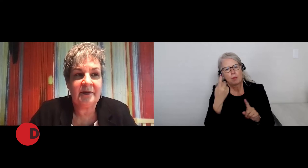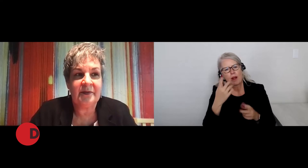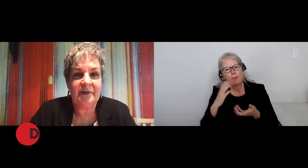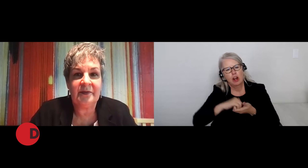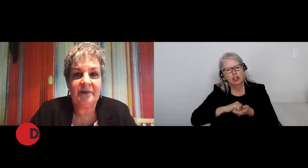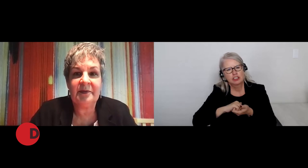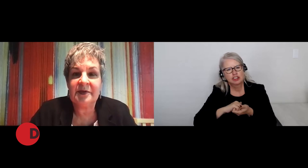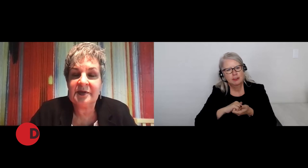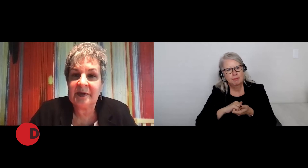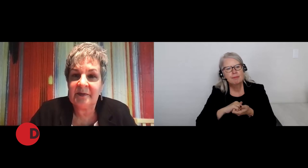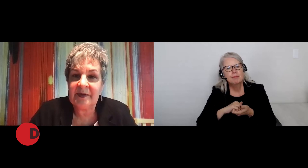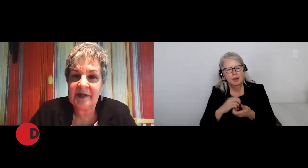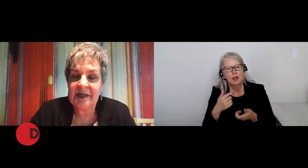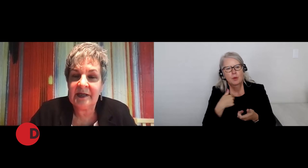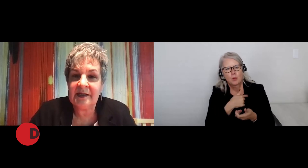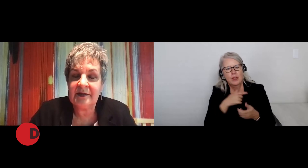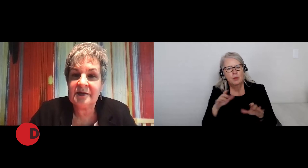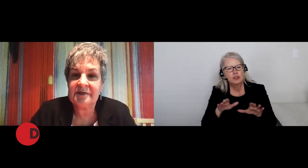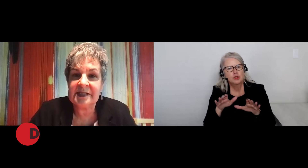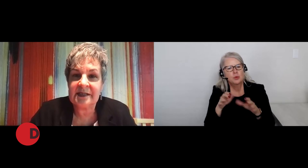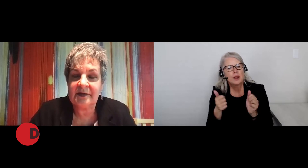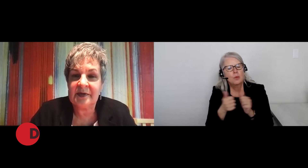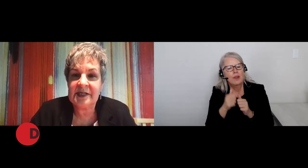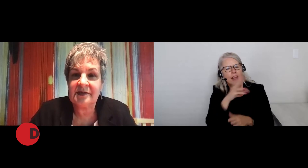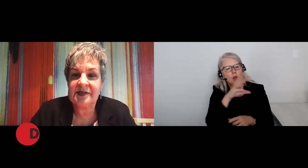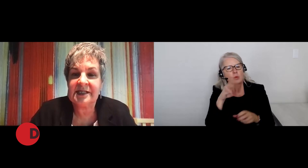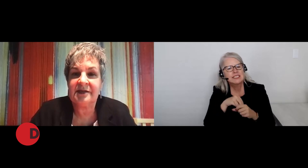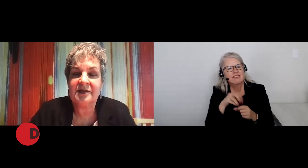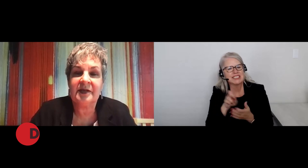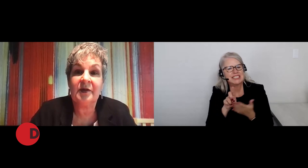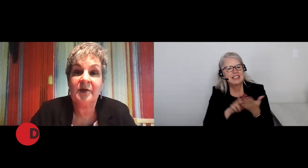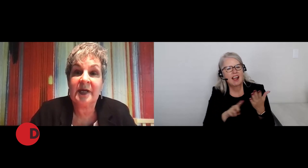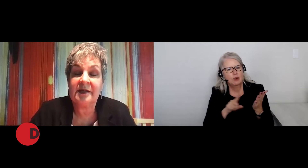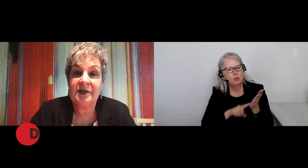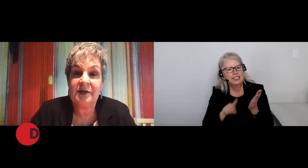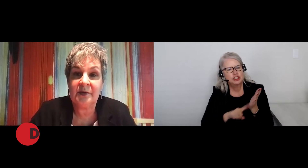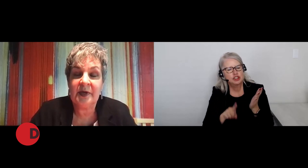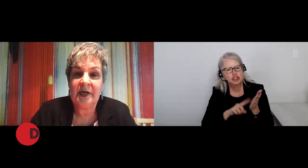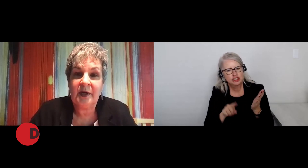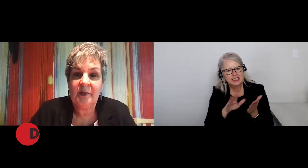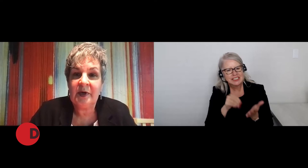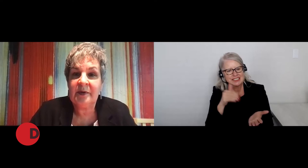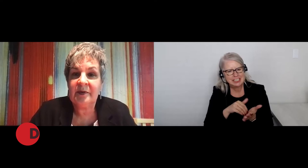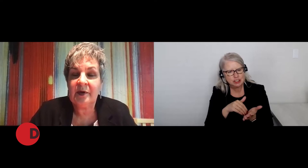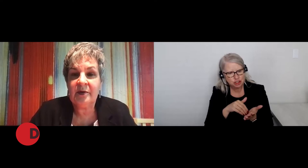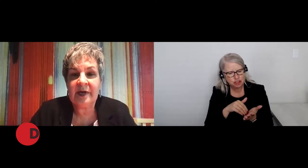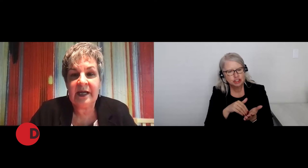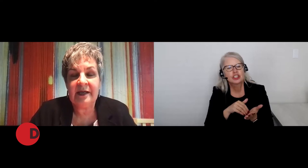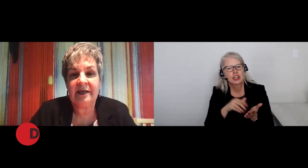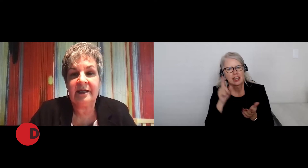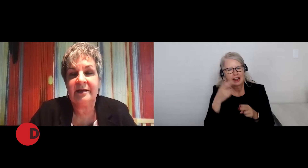partnership we were doing with Inclusive Design & Research Center